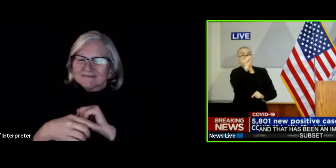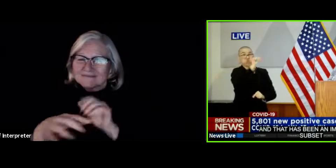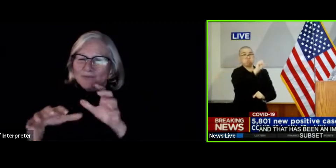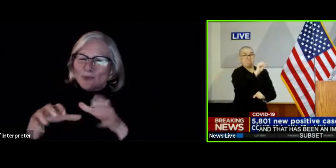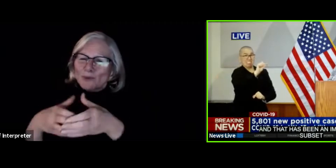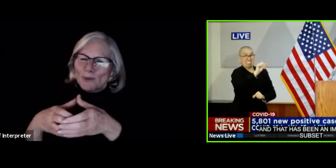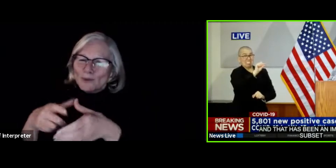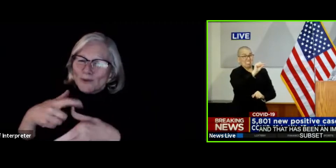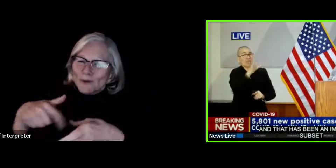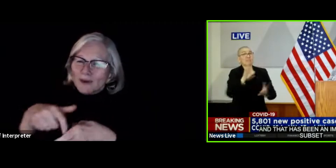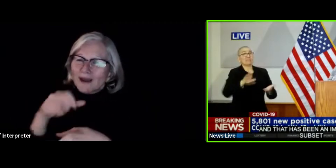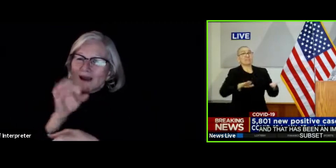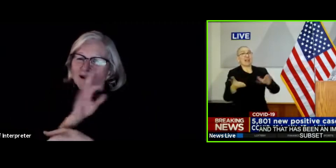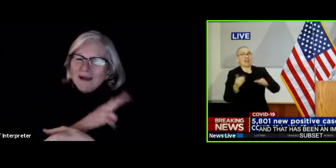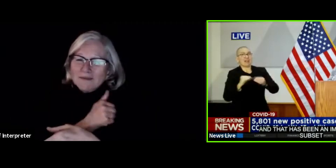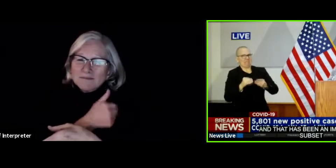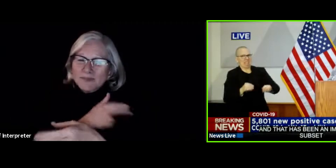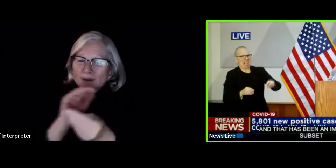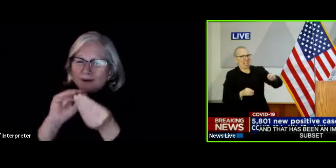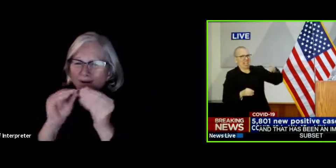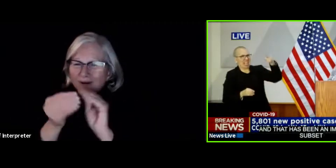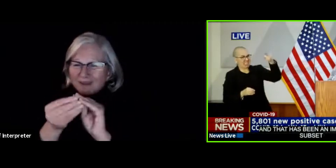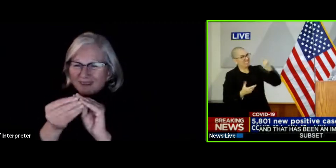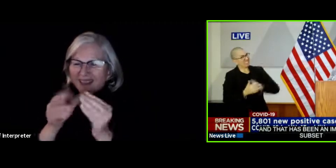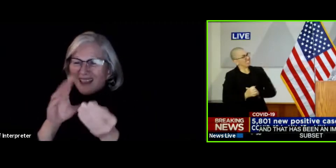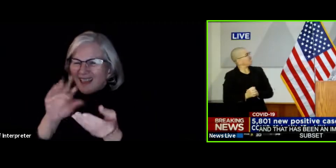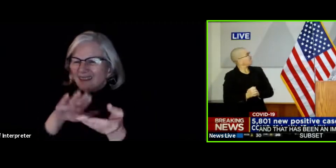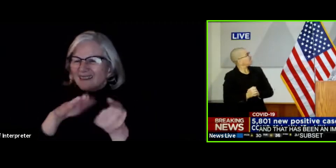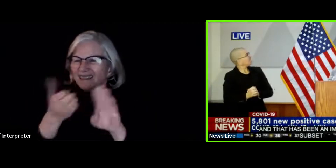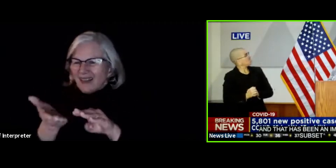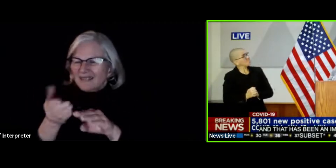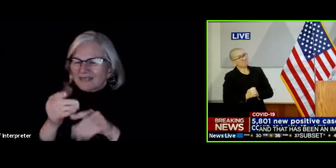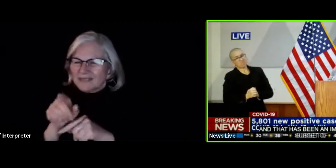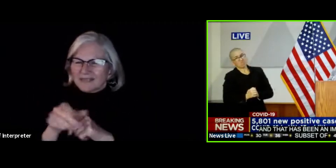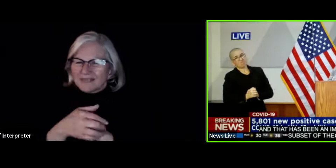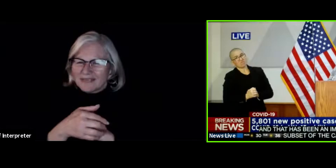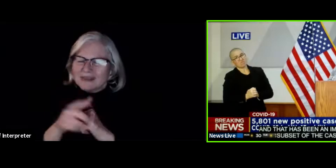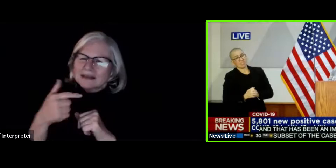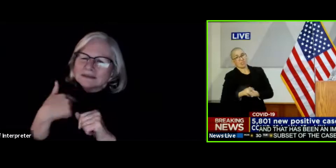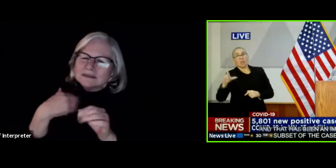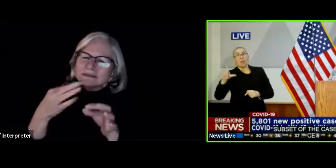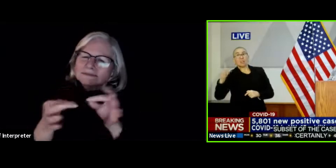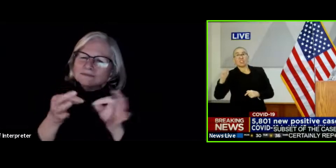AS WE'VE TALKED ABOUT BEFORE, LONG-TERM CARE REPRESENTS A NUMBER OF SETTINGS,